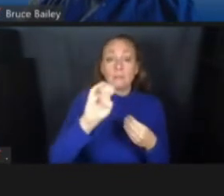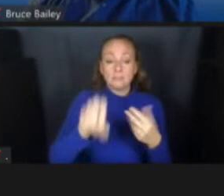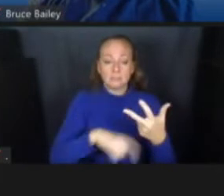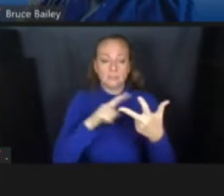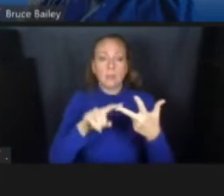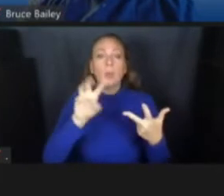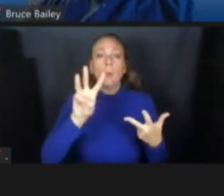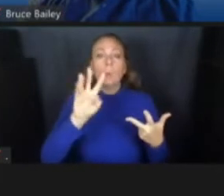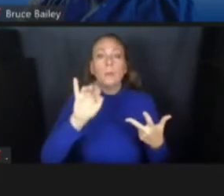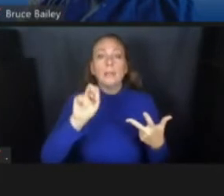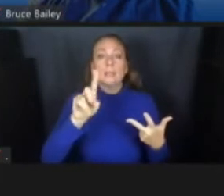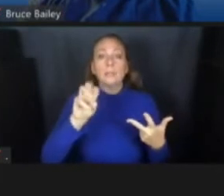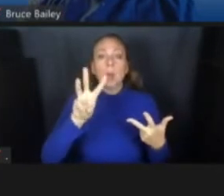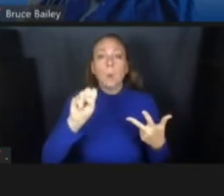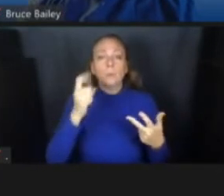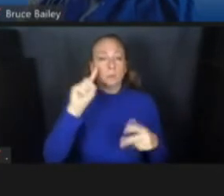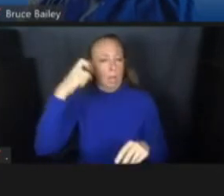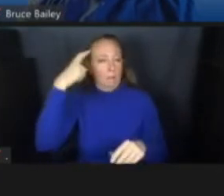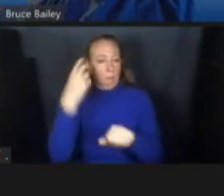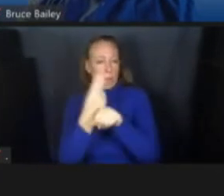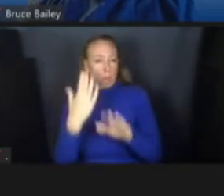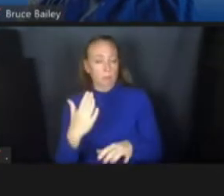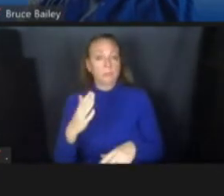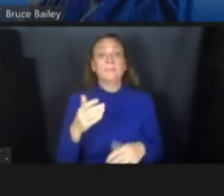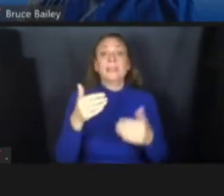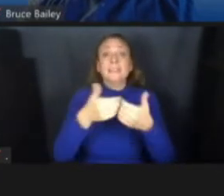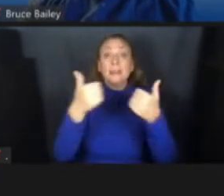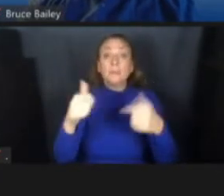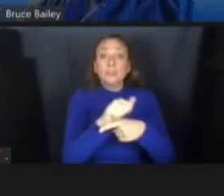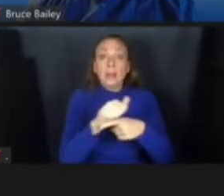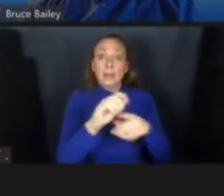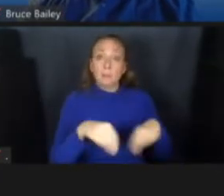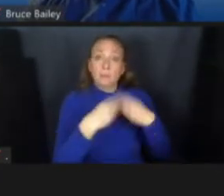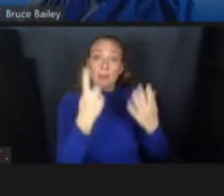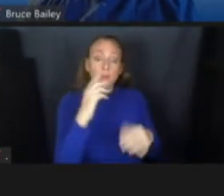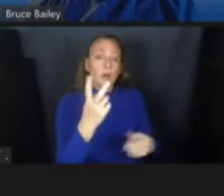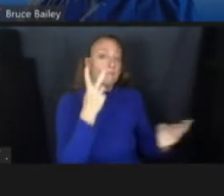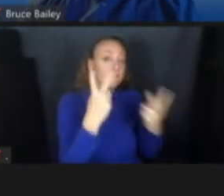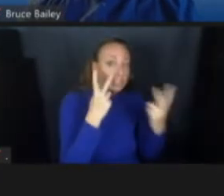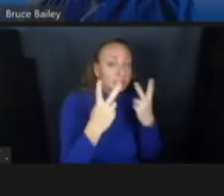Separate trainings were provided for vision, hearing, and cognitive disabilities.